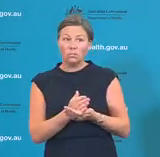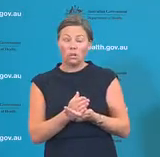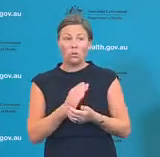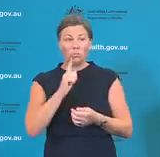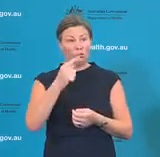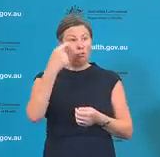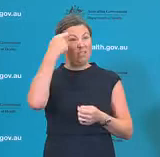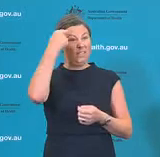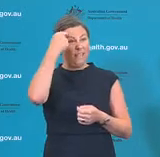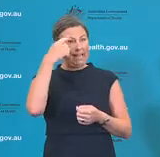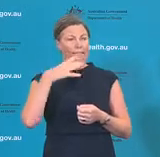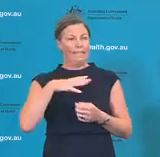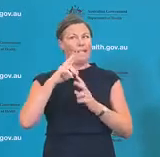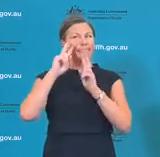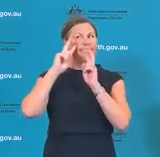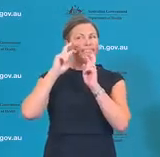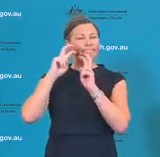I think we heard the Foreign Minister this morning